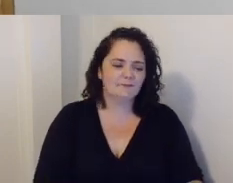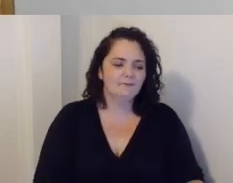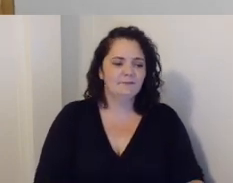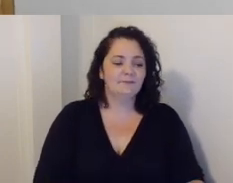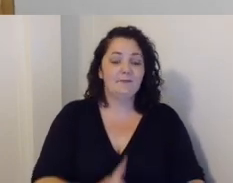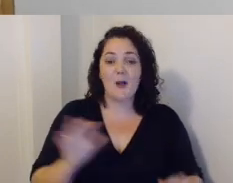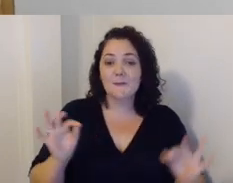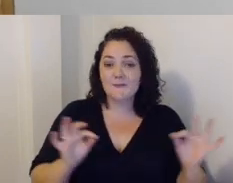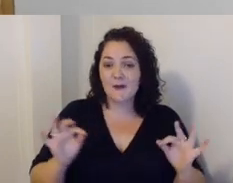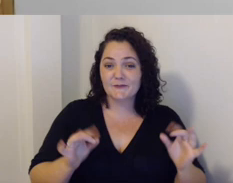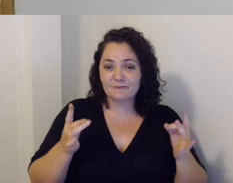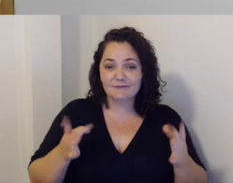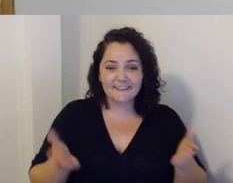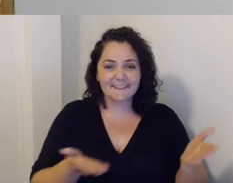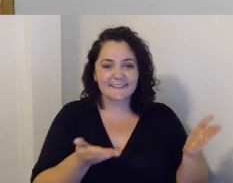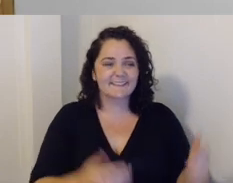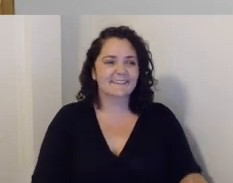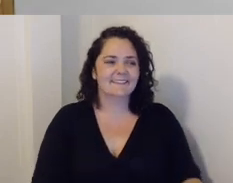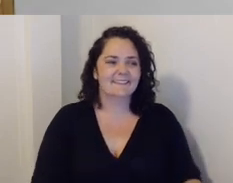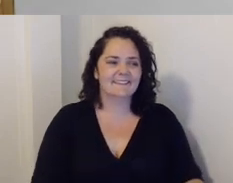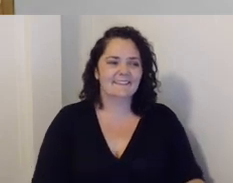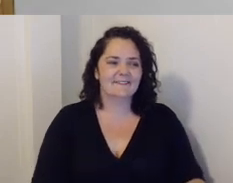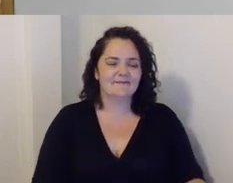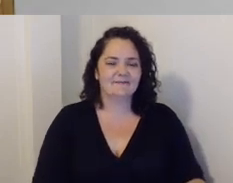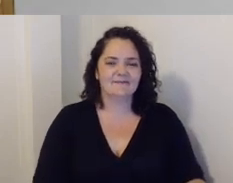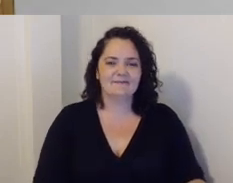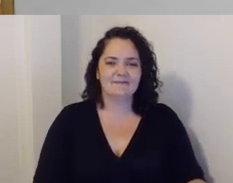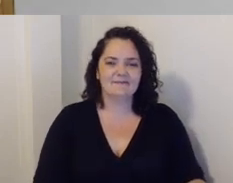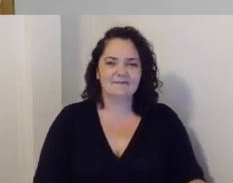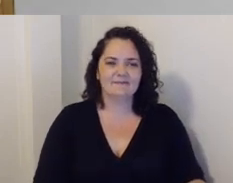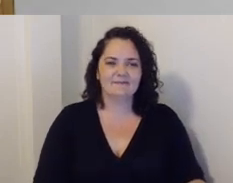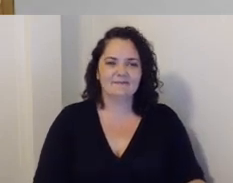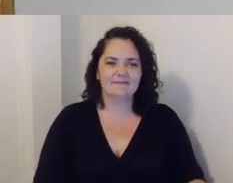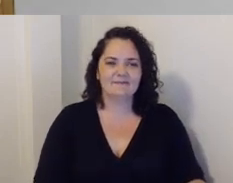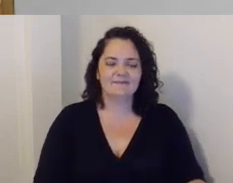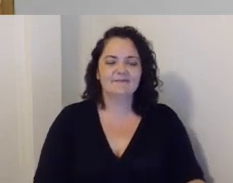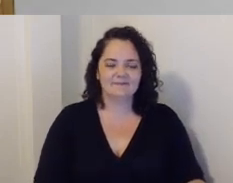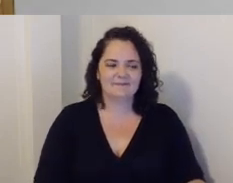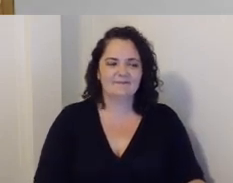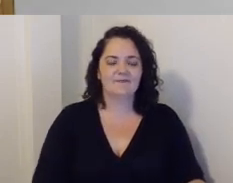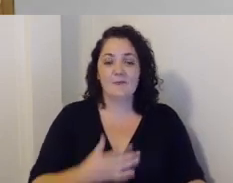Atticus and Rachel set up so let's do both of you seated on the stage and let's do a